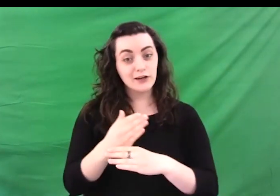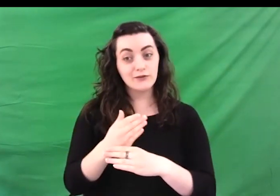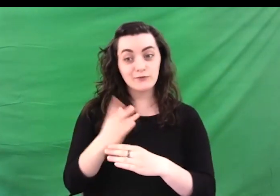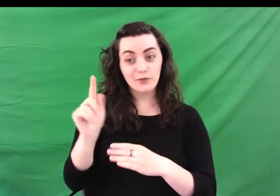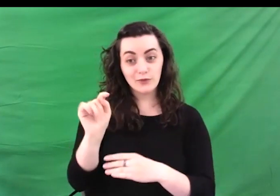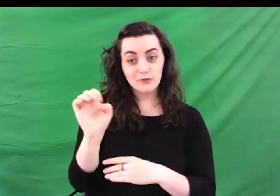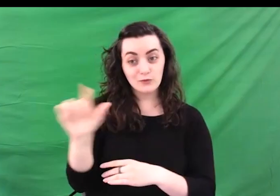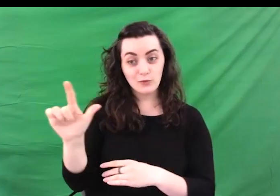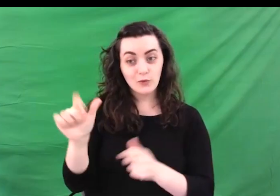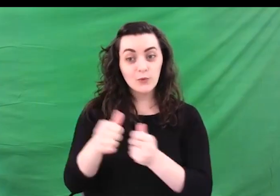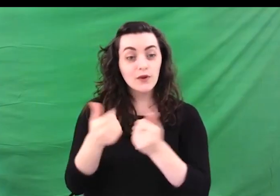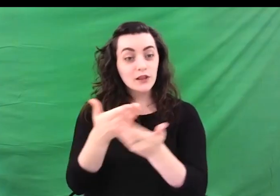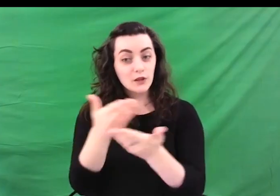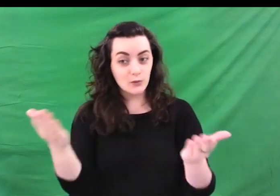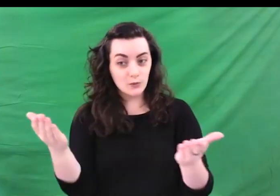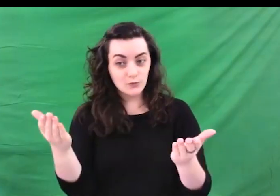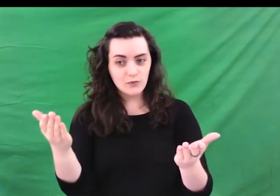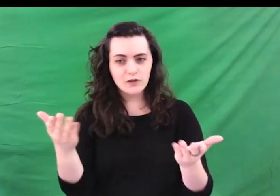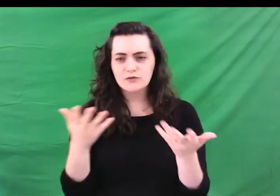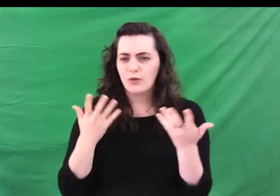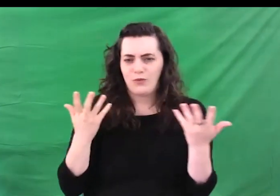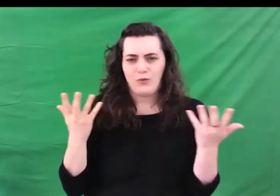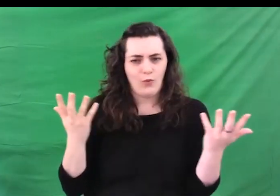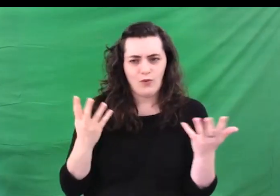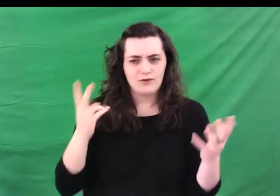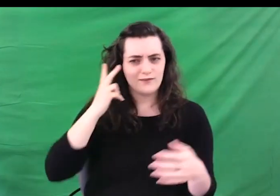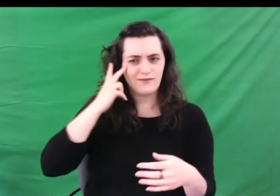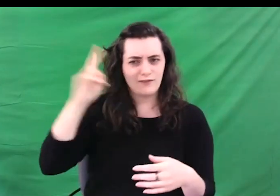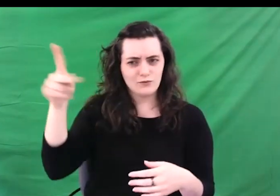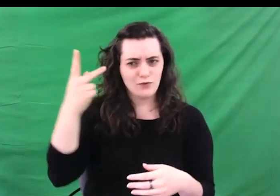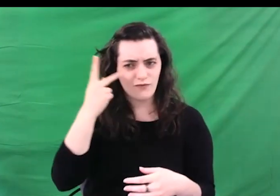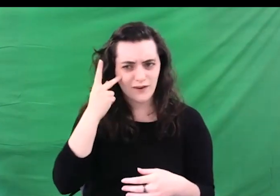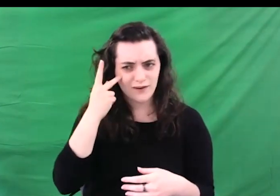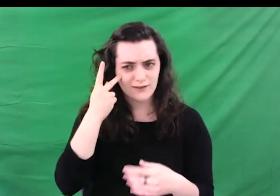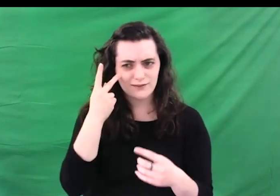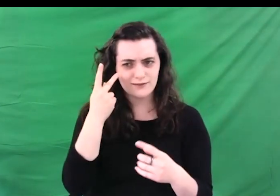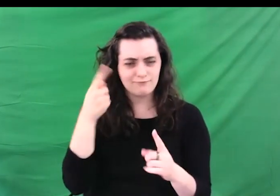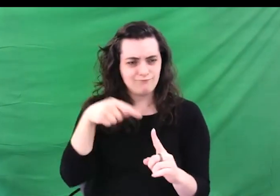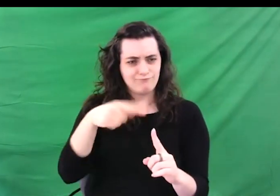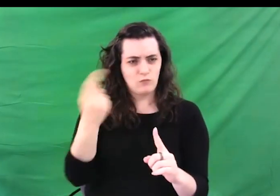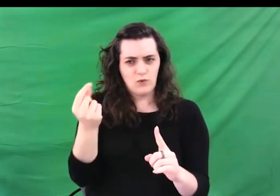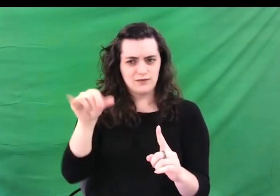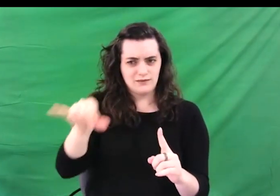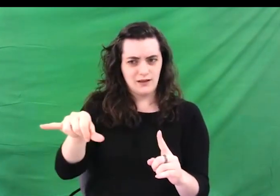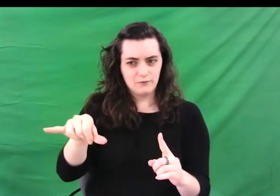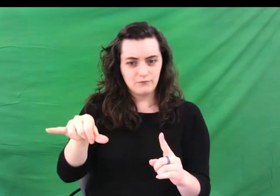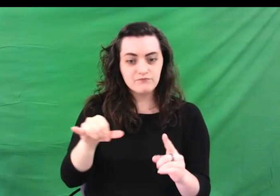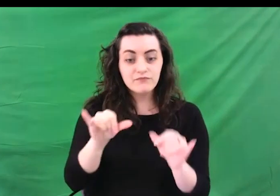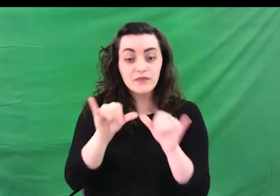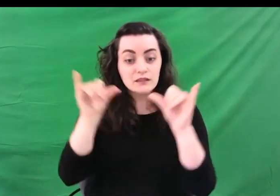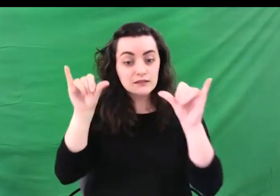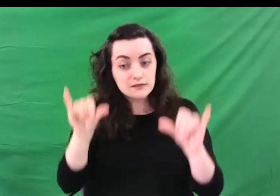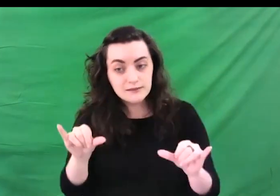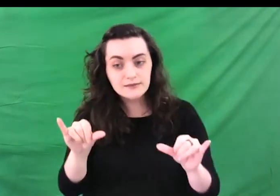So what is visual phonics. It is a system or a tool.